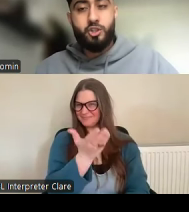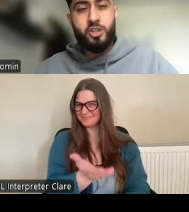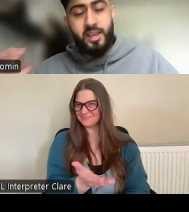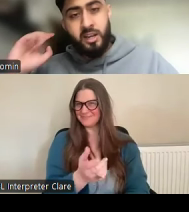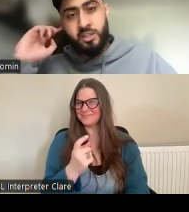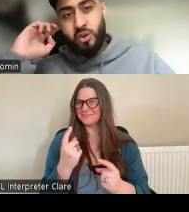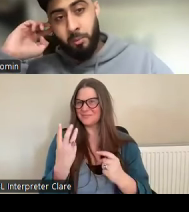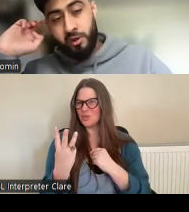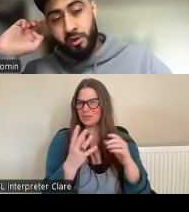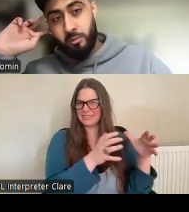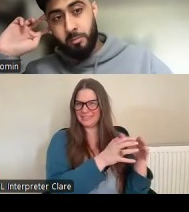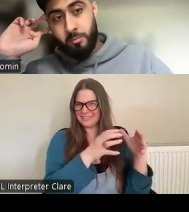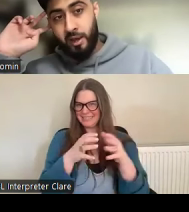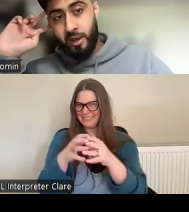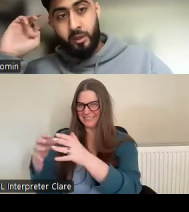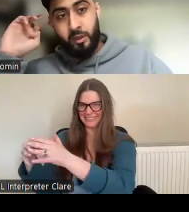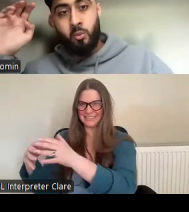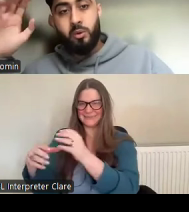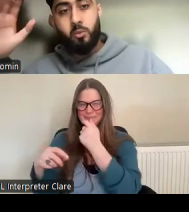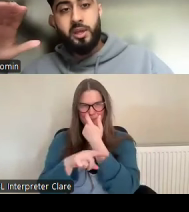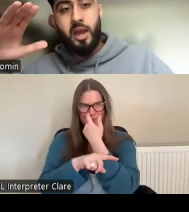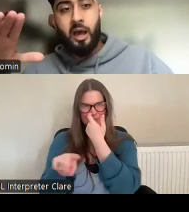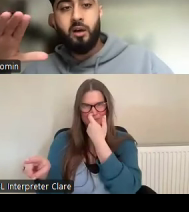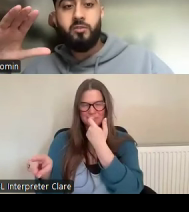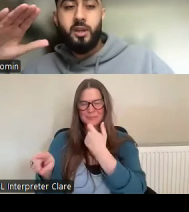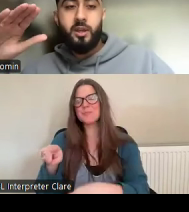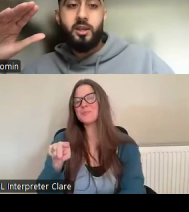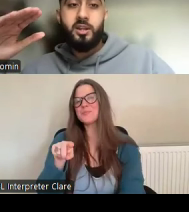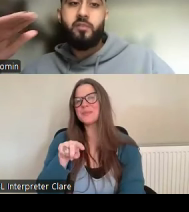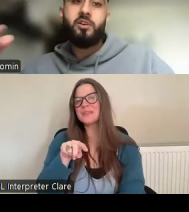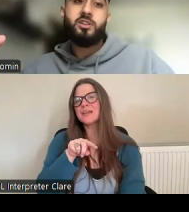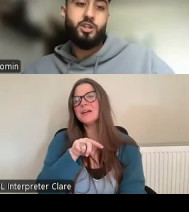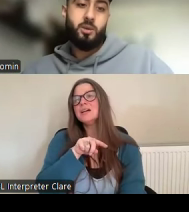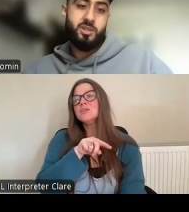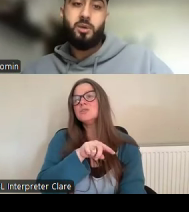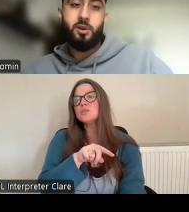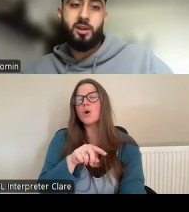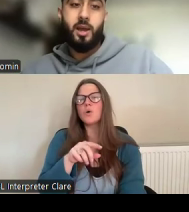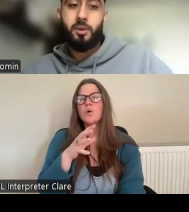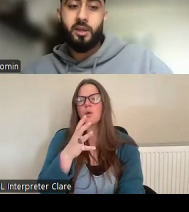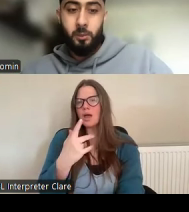Just to illustrate my point a little bit better, when we have different search terms that people are typing in,